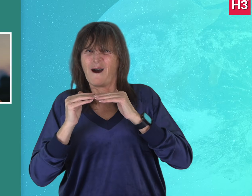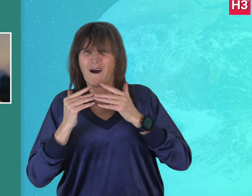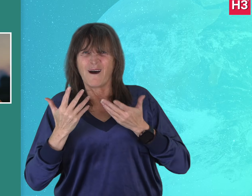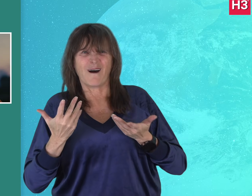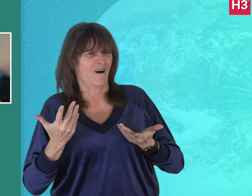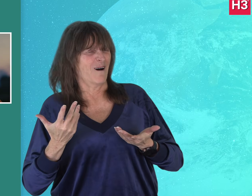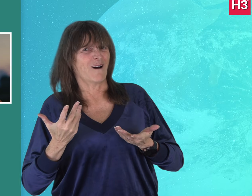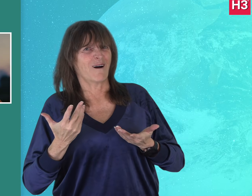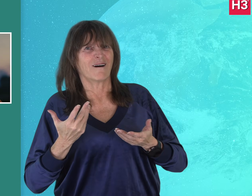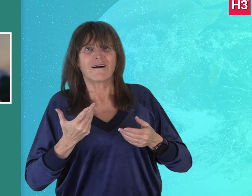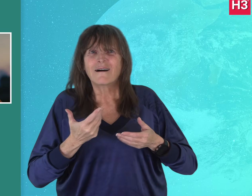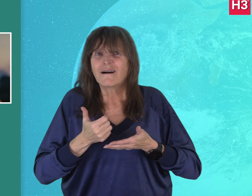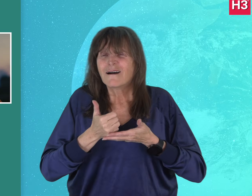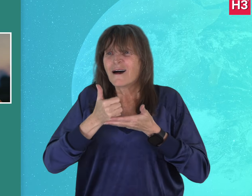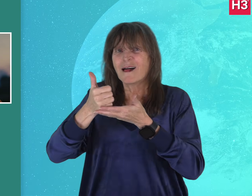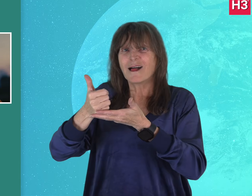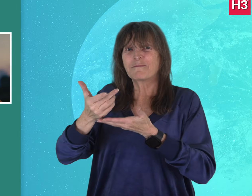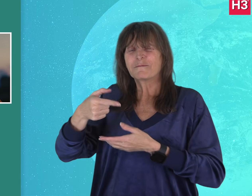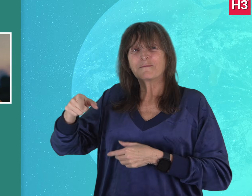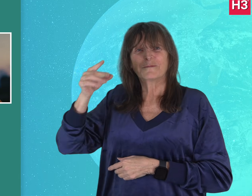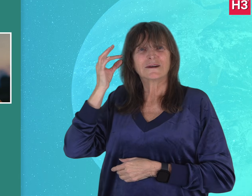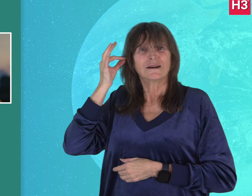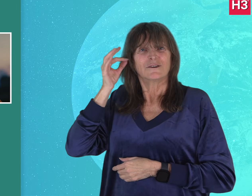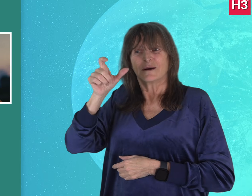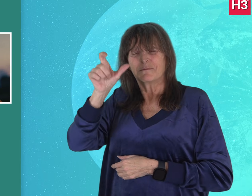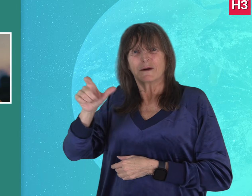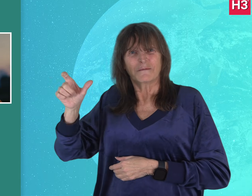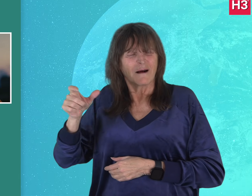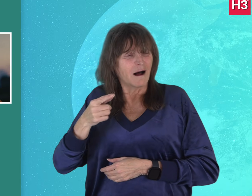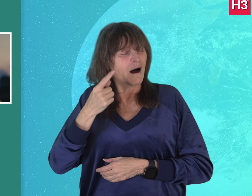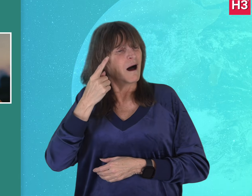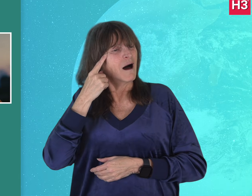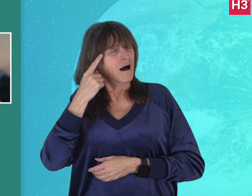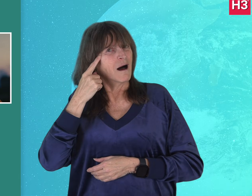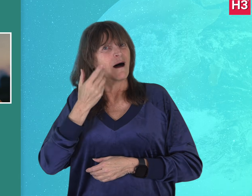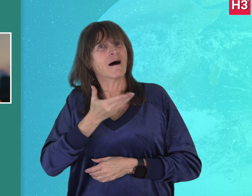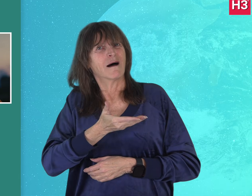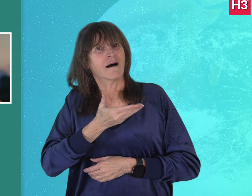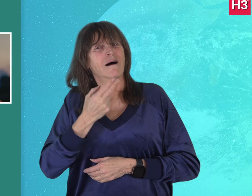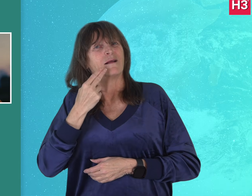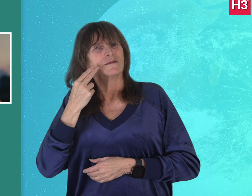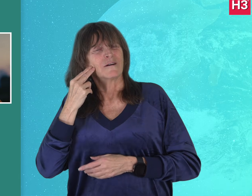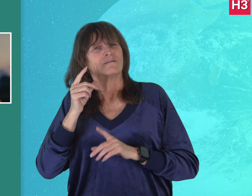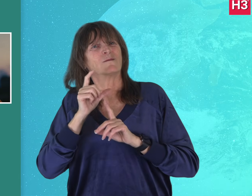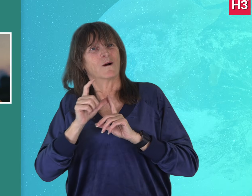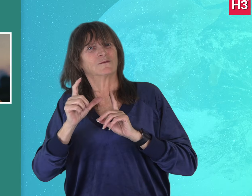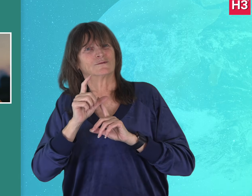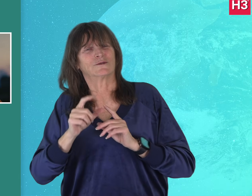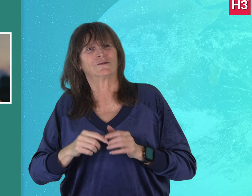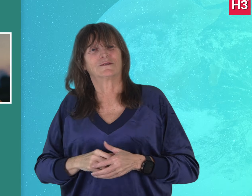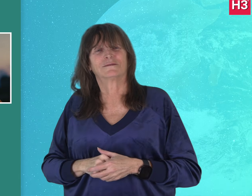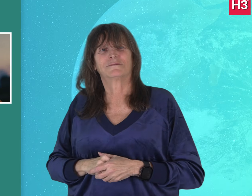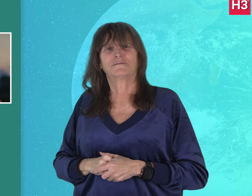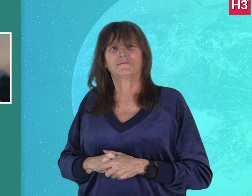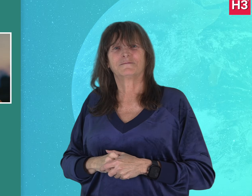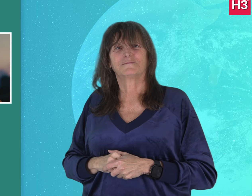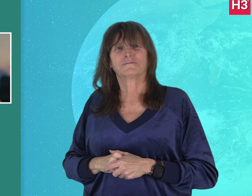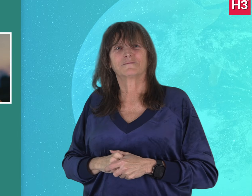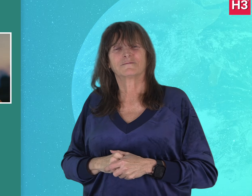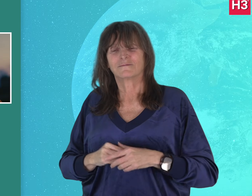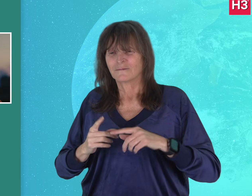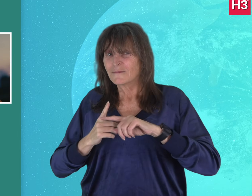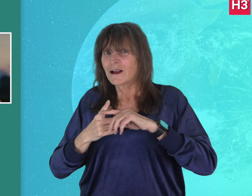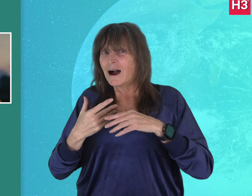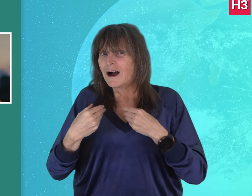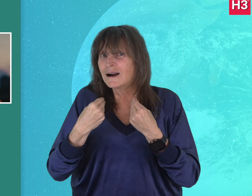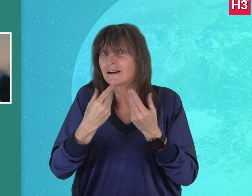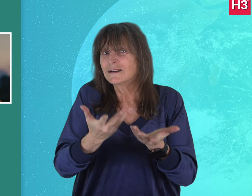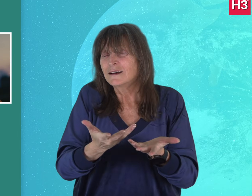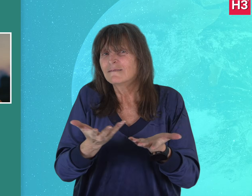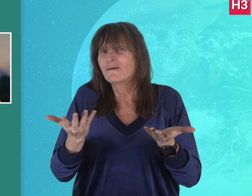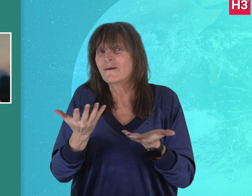reduce stereotypes, and help hearing people understand Deaf culture.